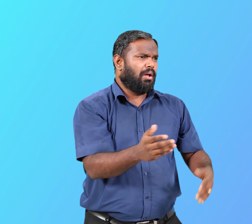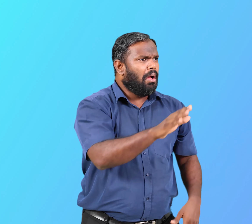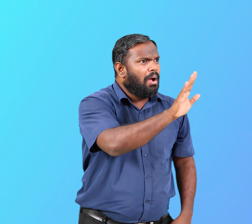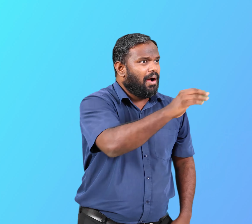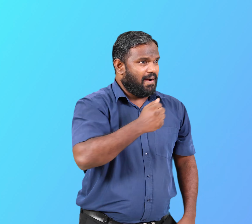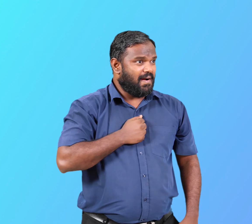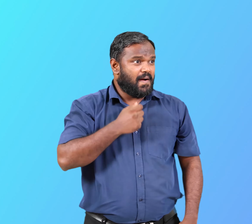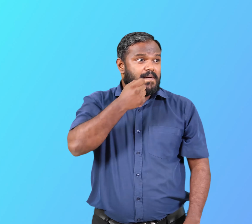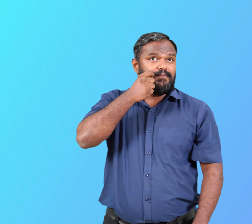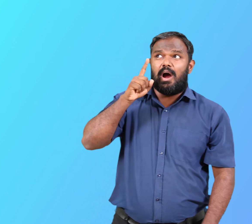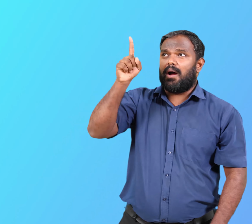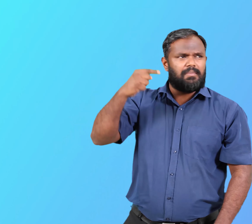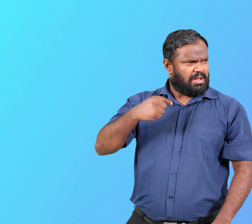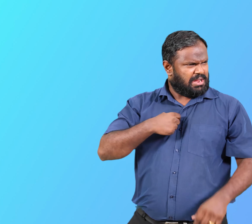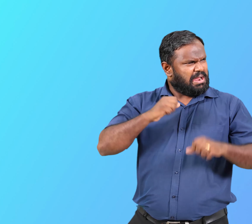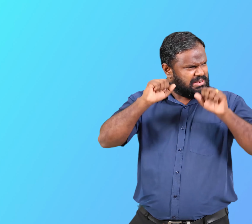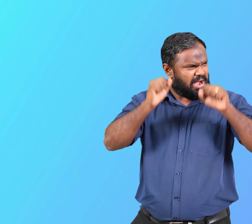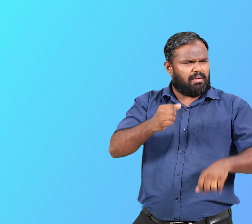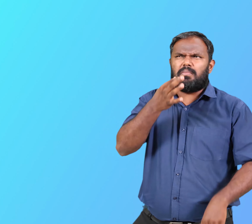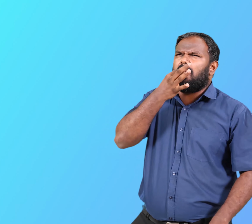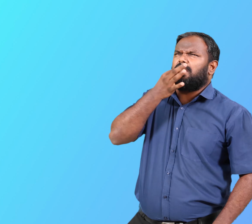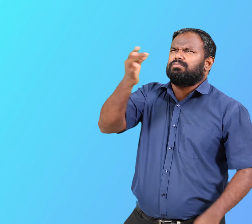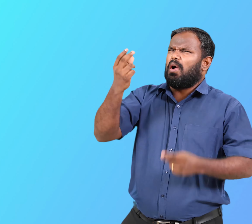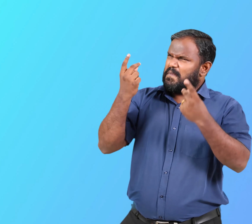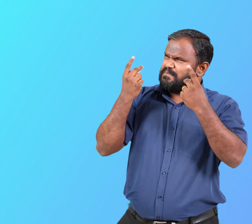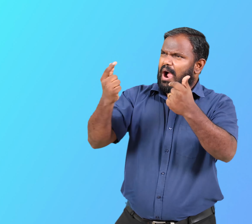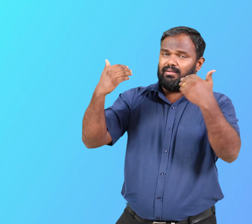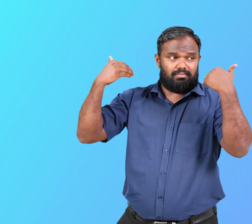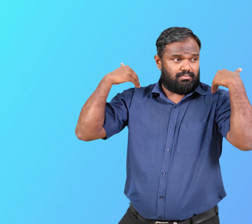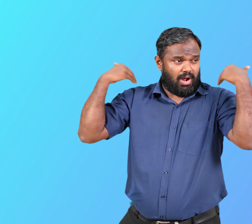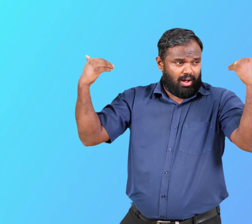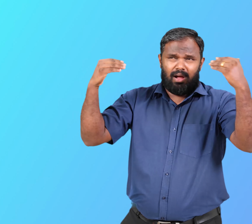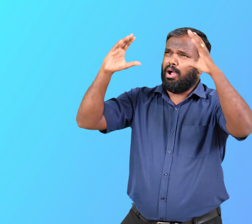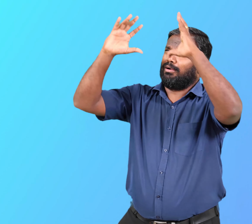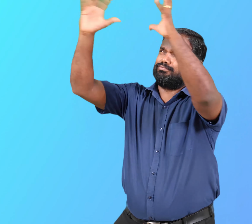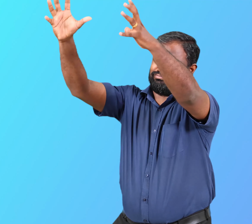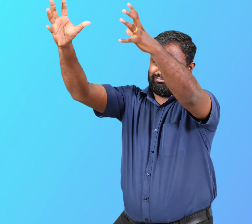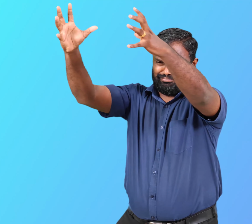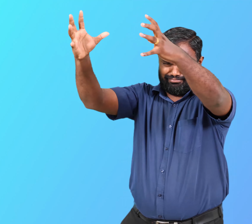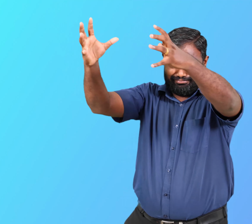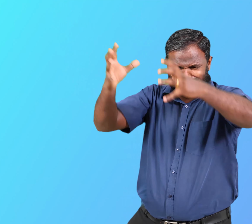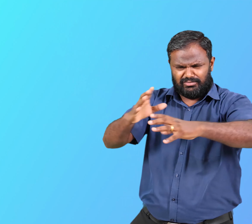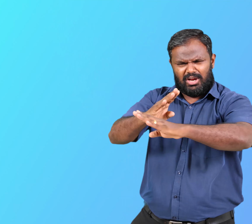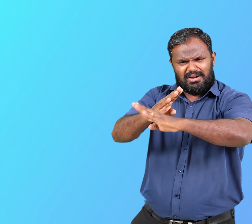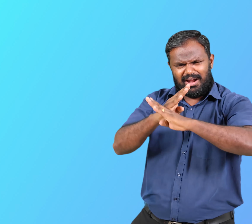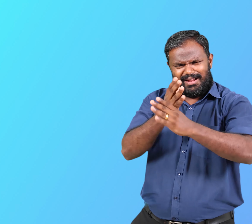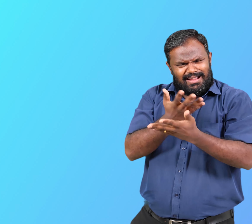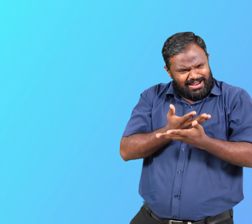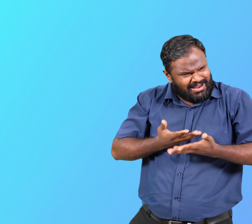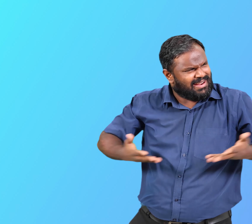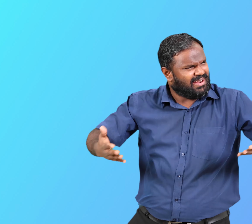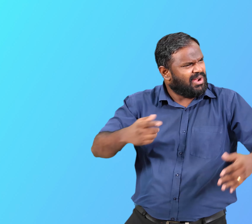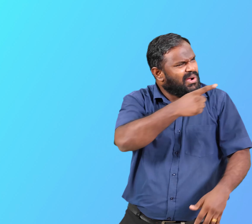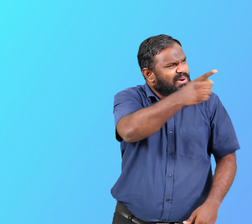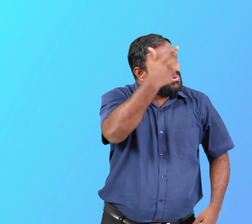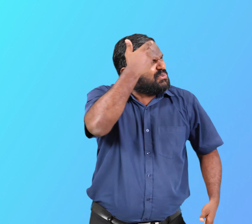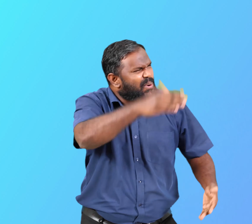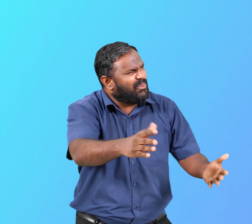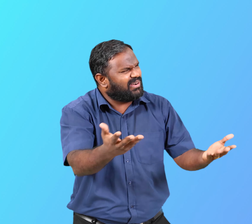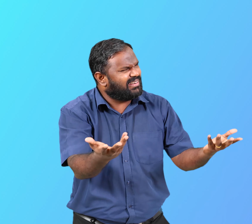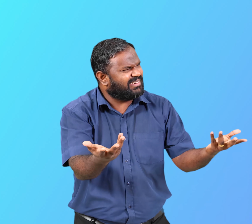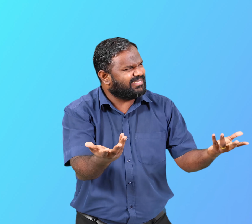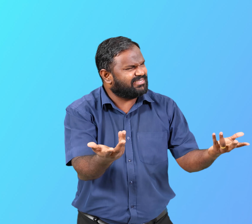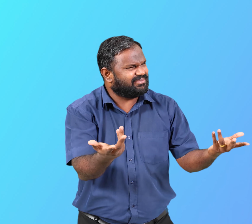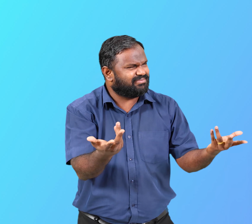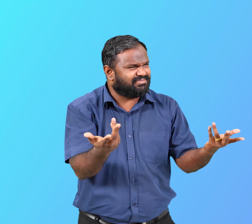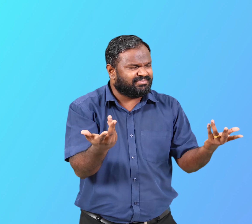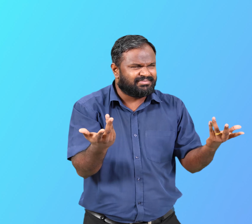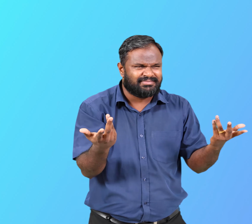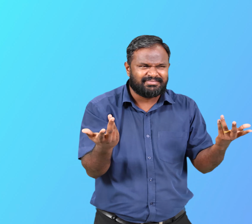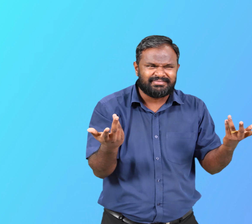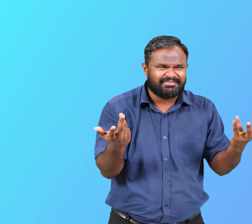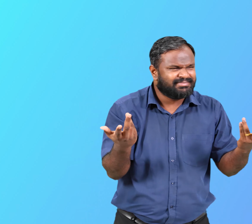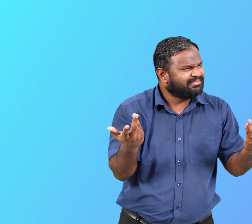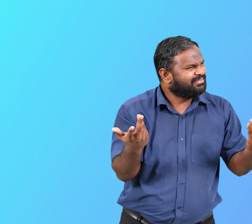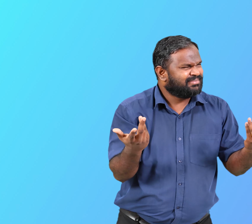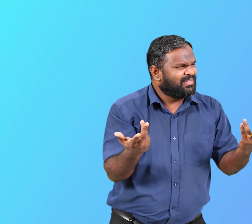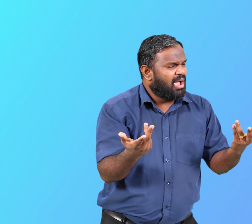Surely you know I could ask my Father, and he would give me more than twelve armies of angels.